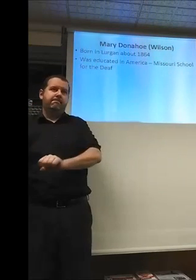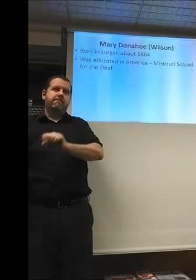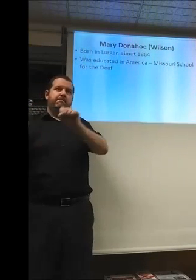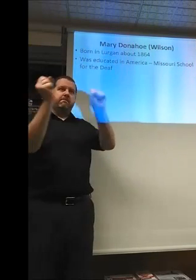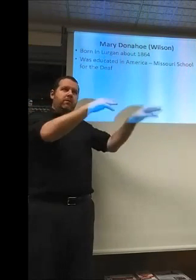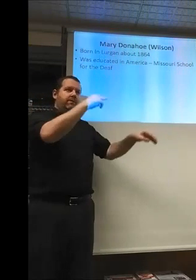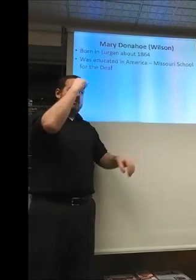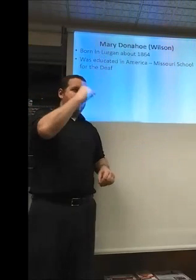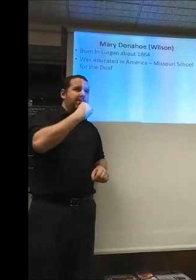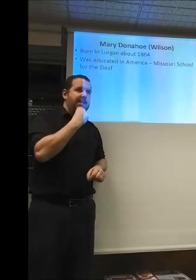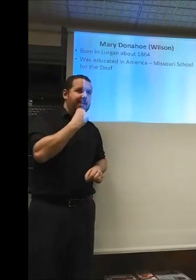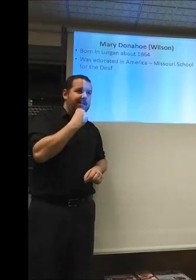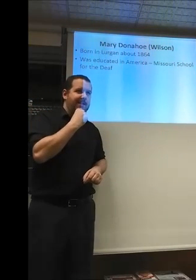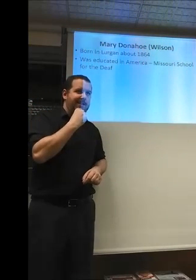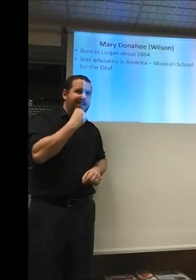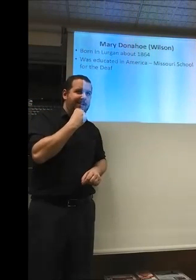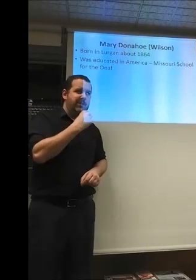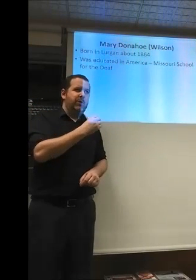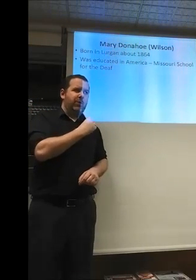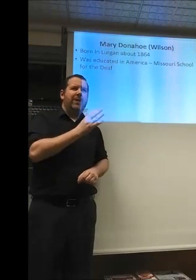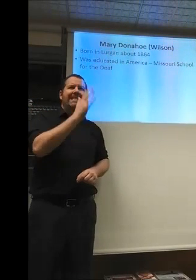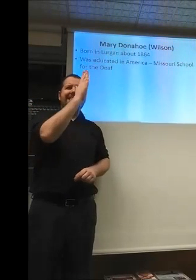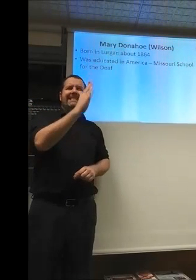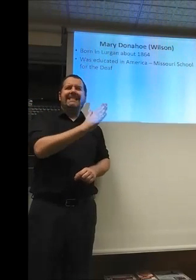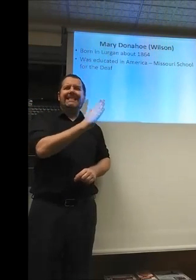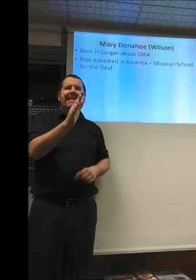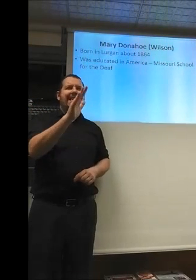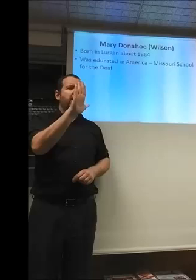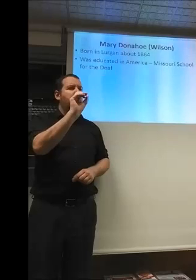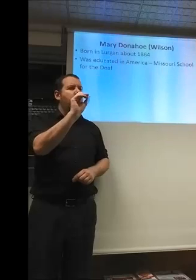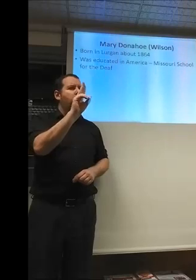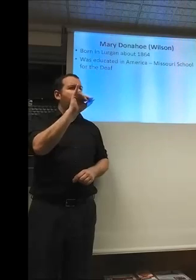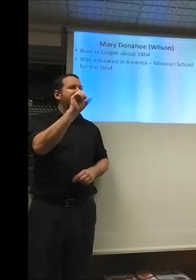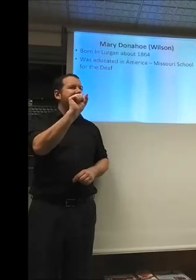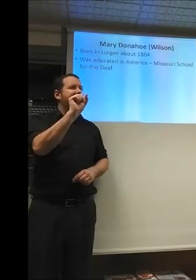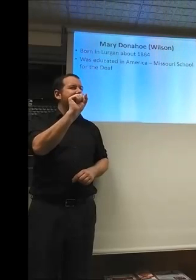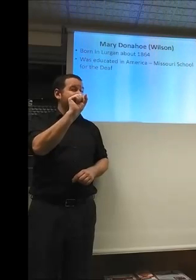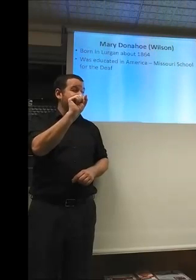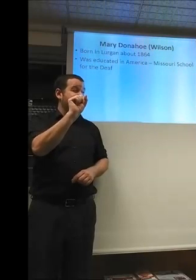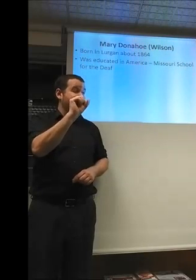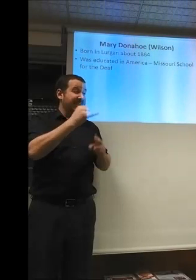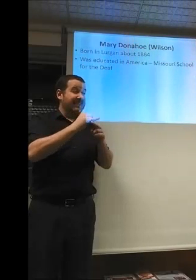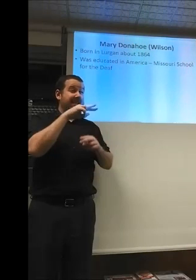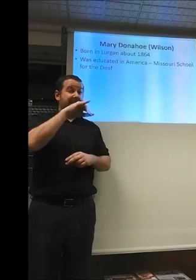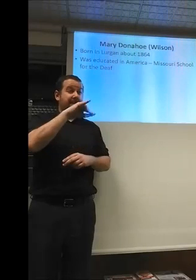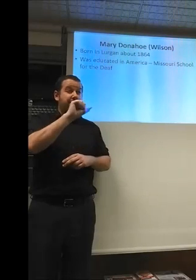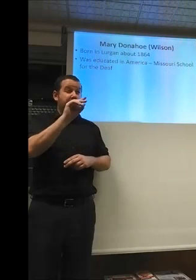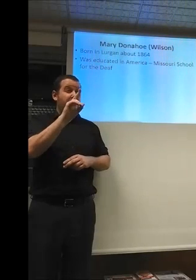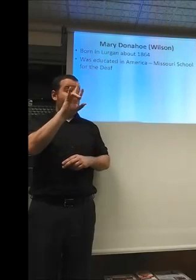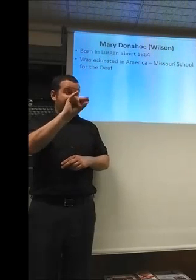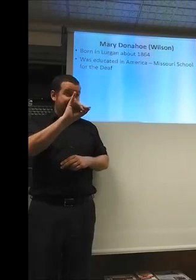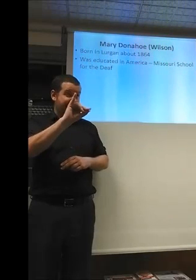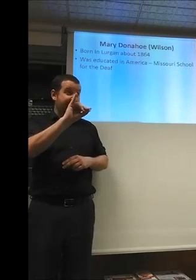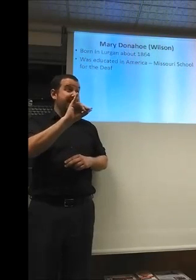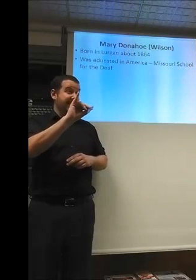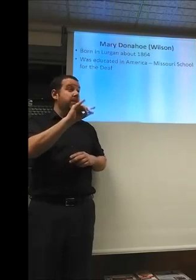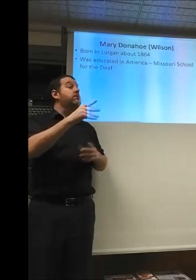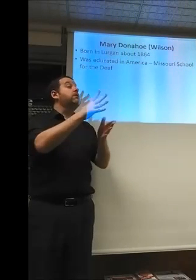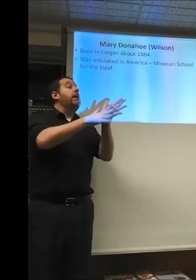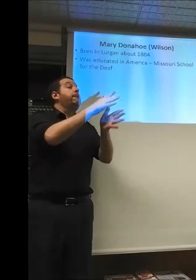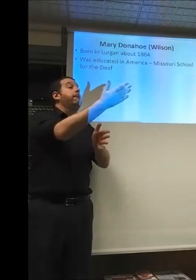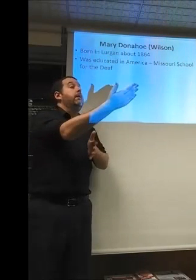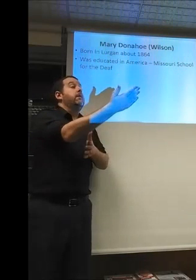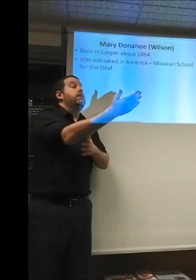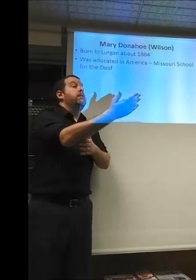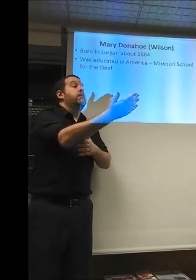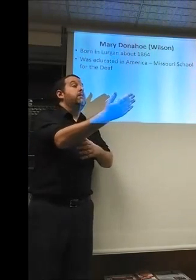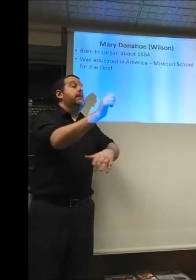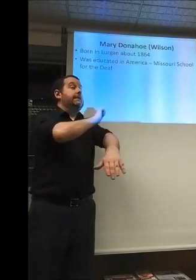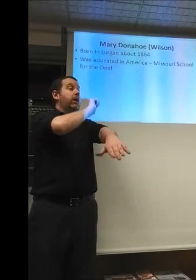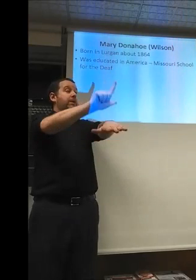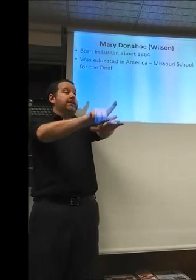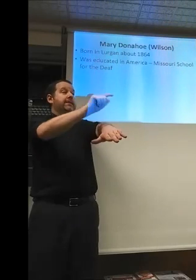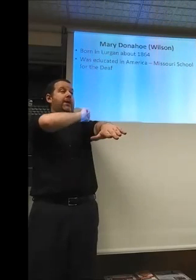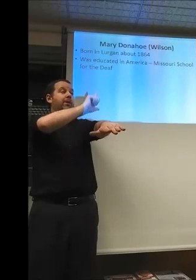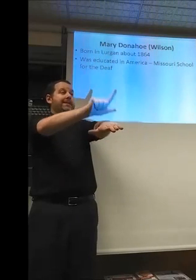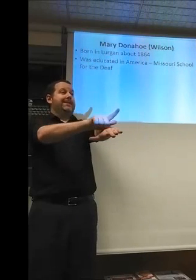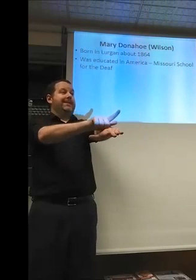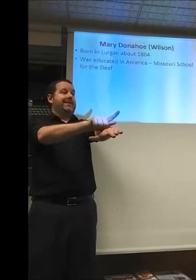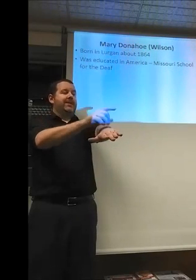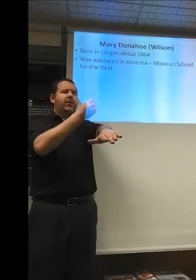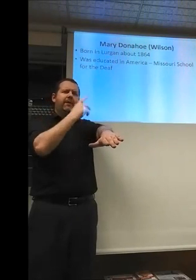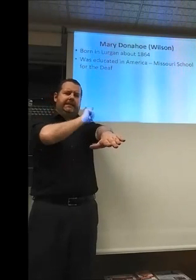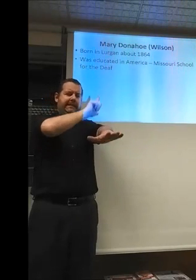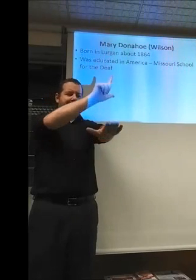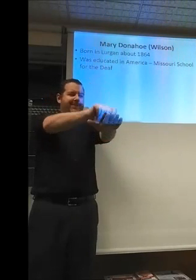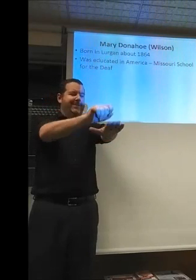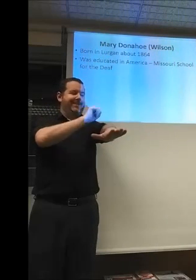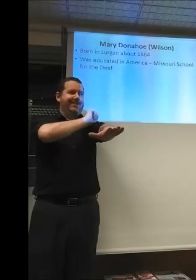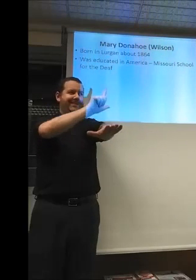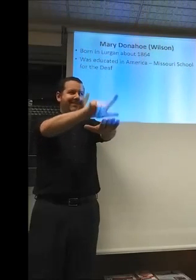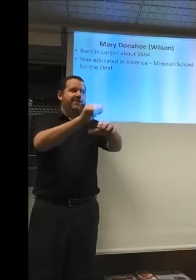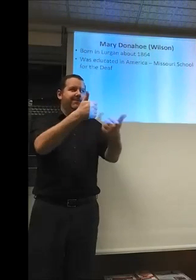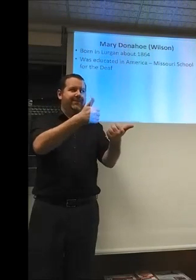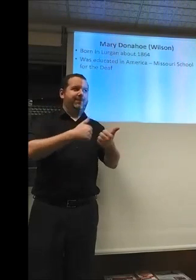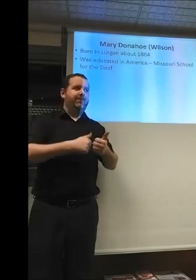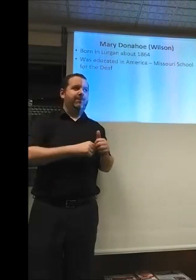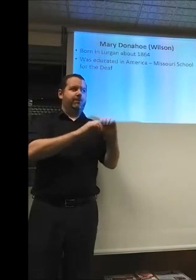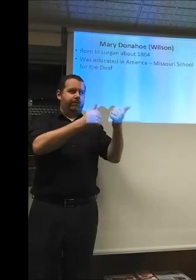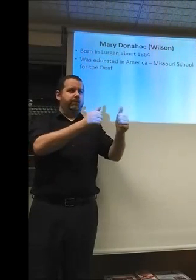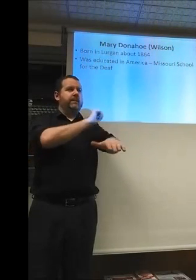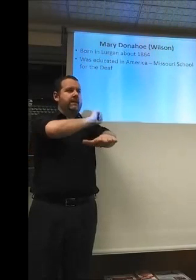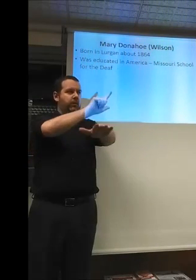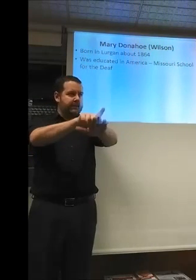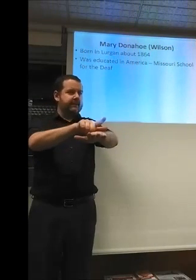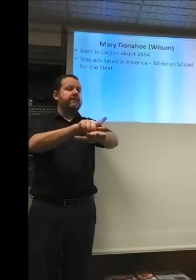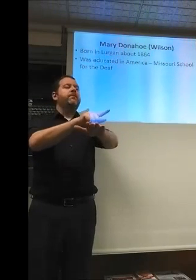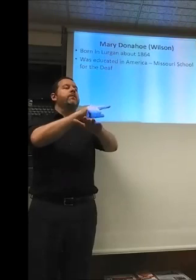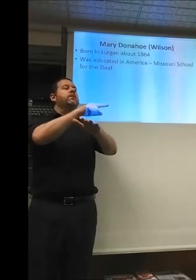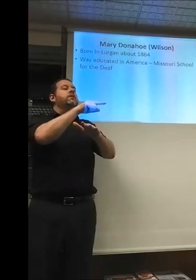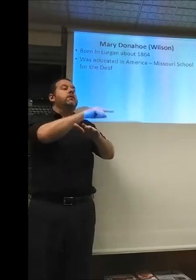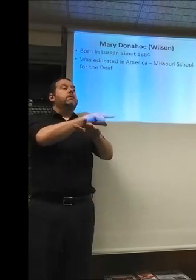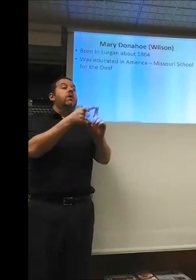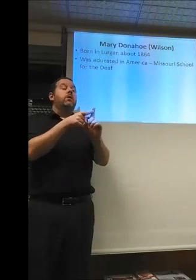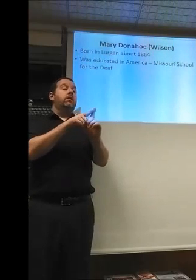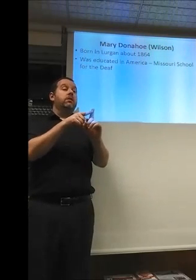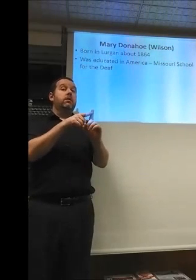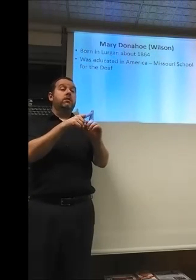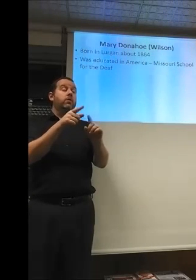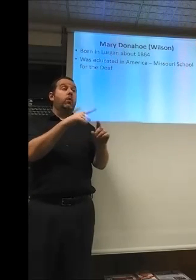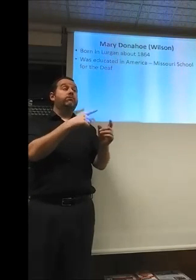(Oh sorry my coffee is still a bit too hot)